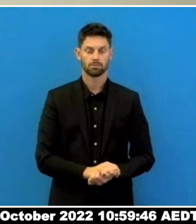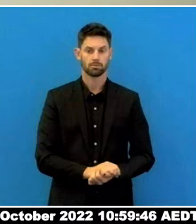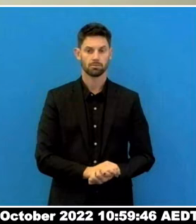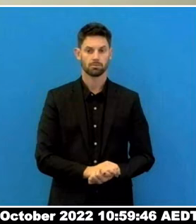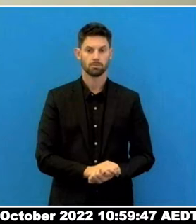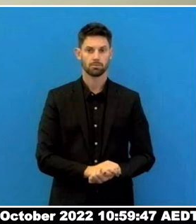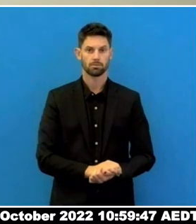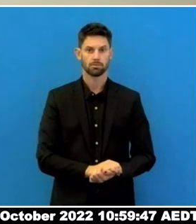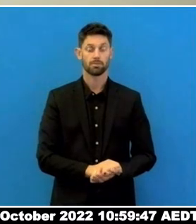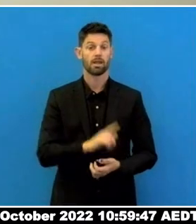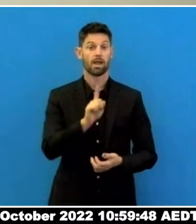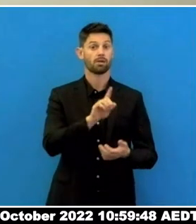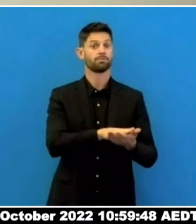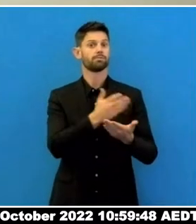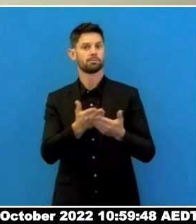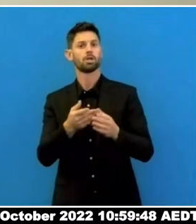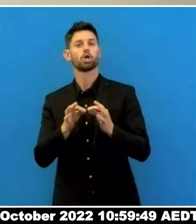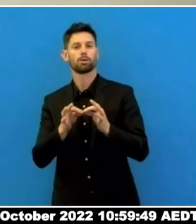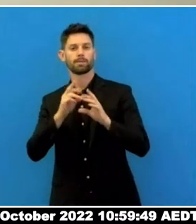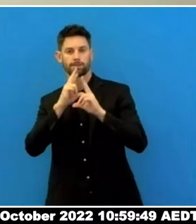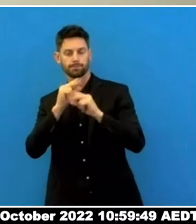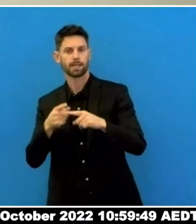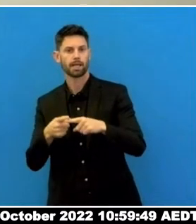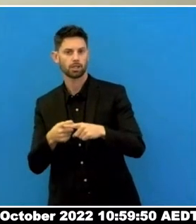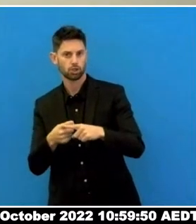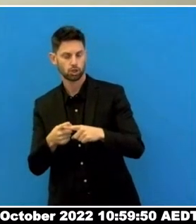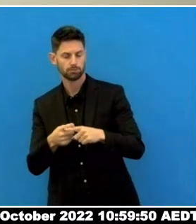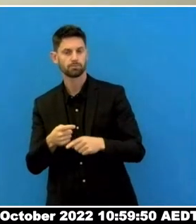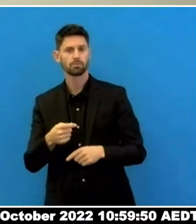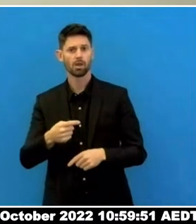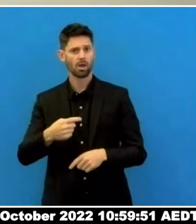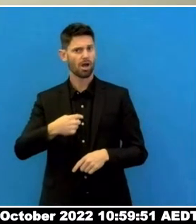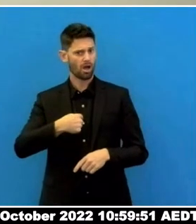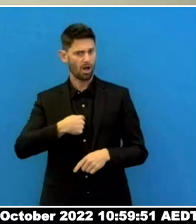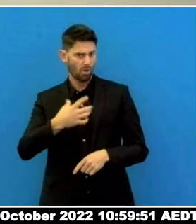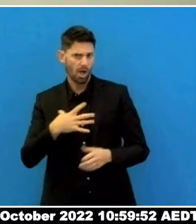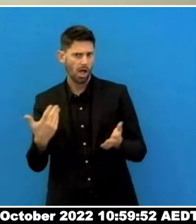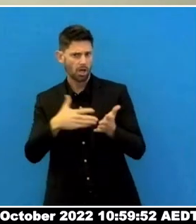He would just to add here something. I wanted to lead a life, I wanted to live a life.